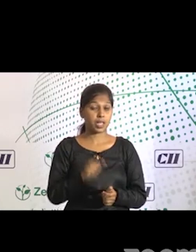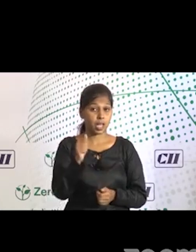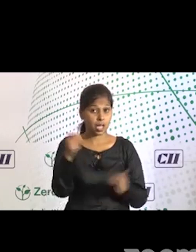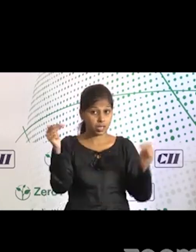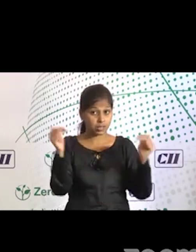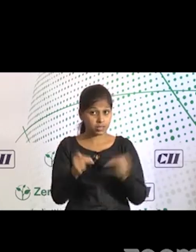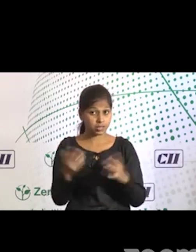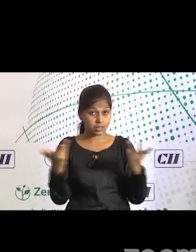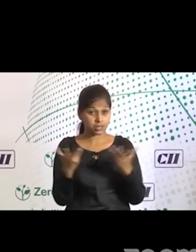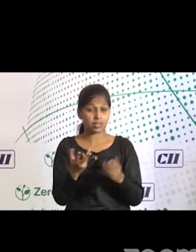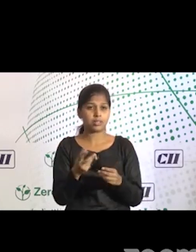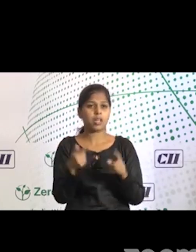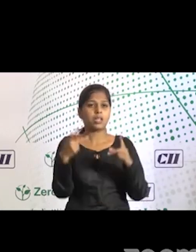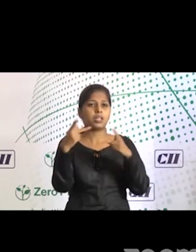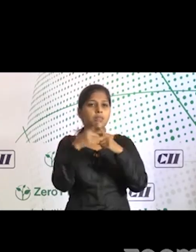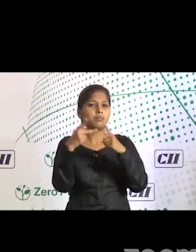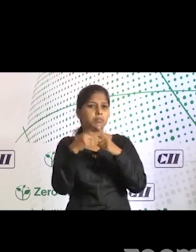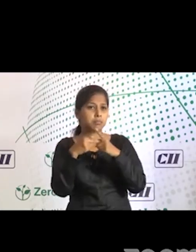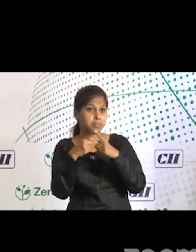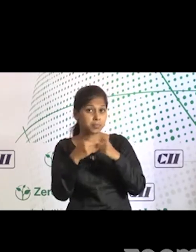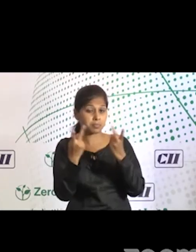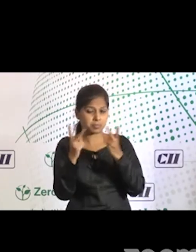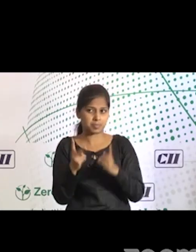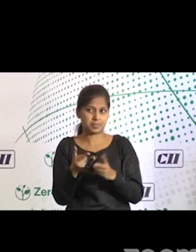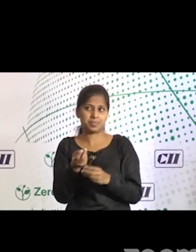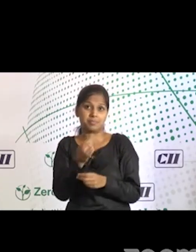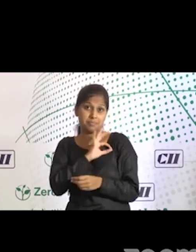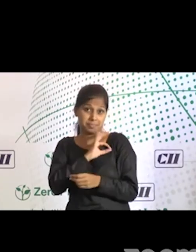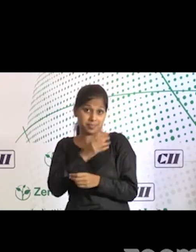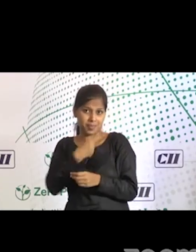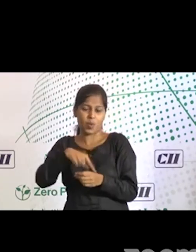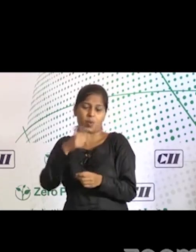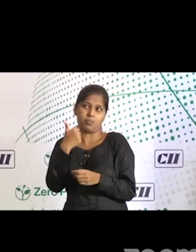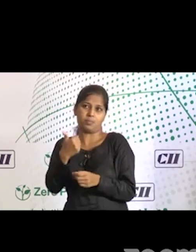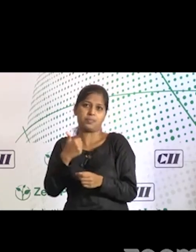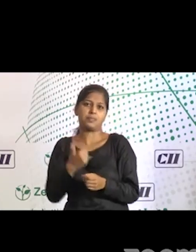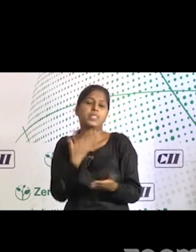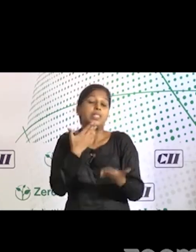It's some more size and order just before your panel, so you were good. But thank so much.